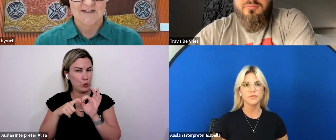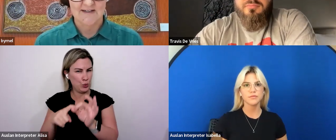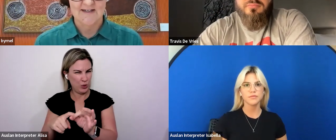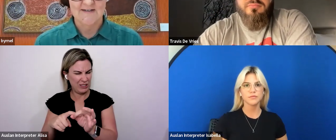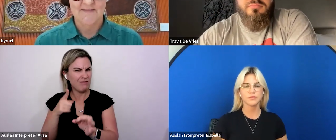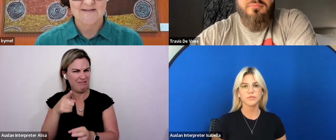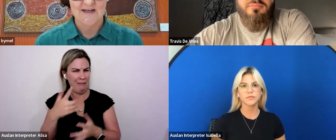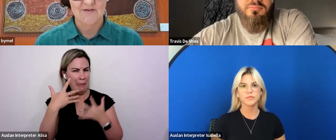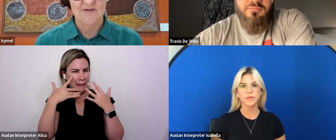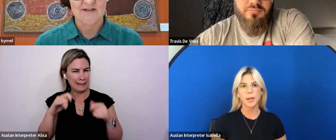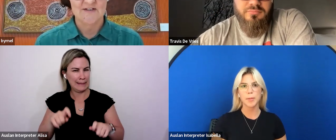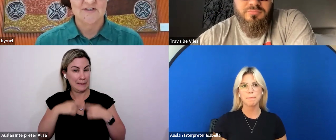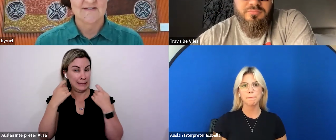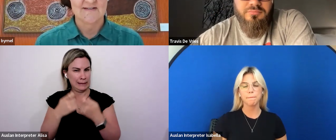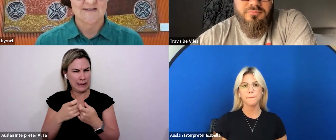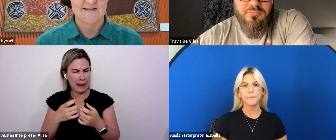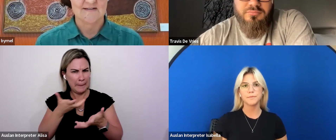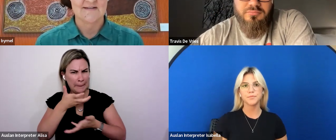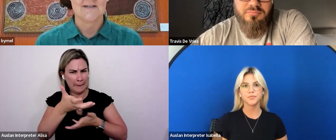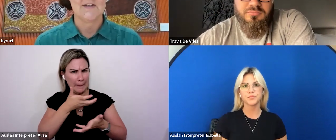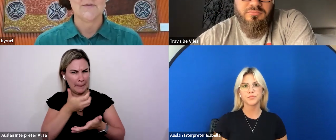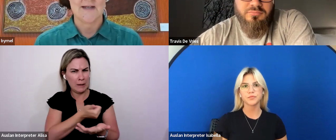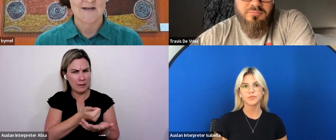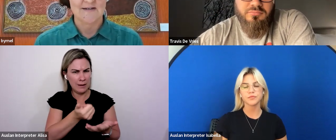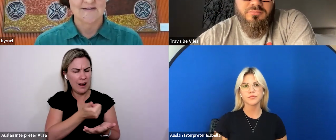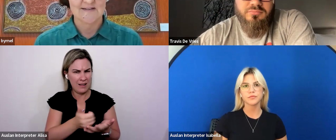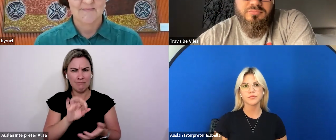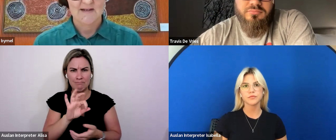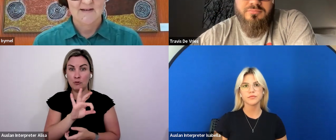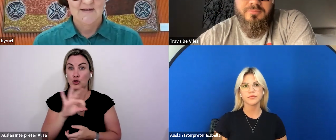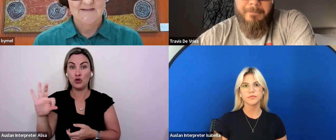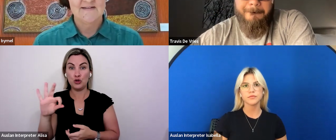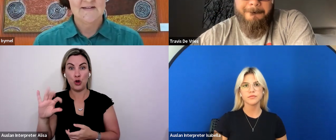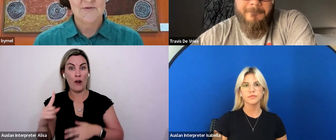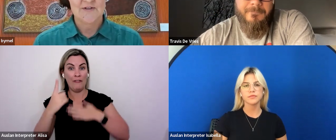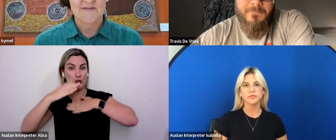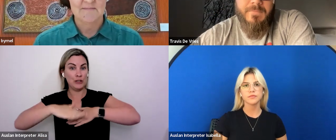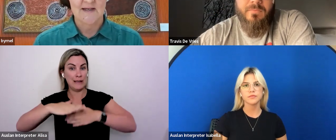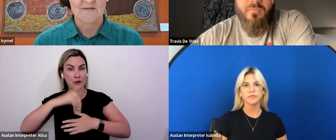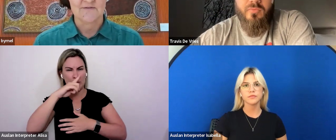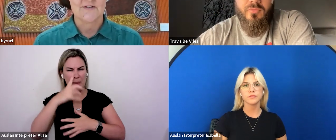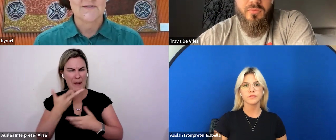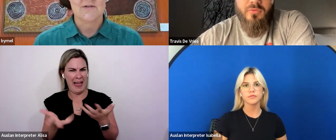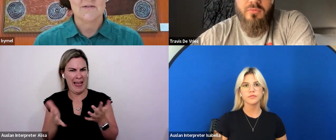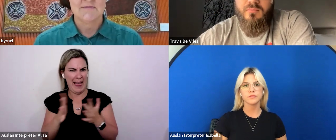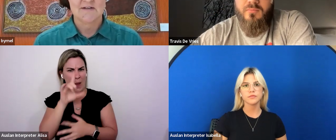regularly is how non-Indigenous assessors can be good allies. This is in order for the panel to not solely